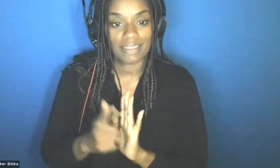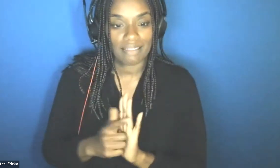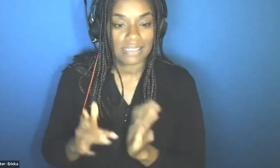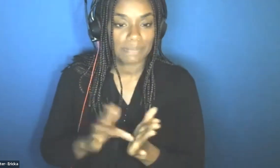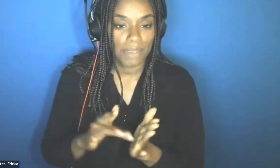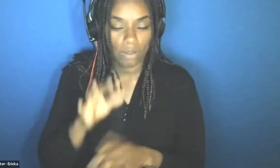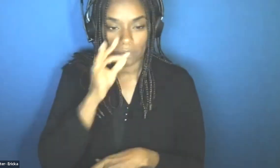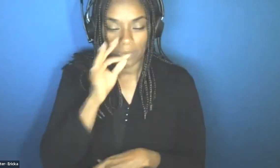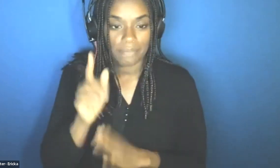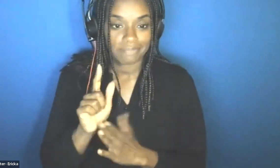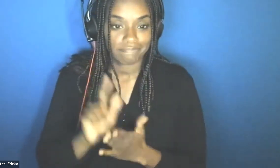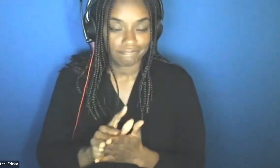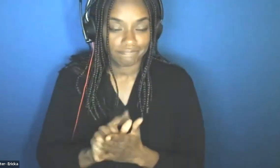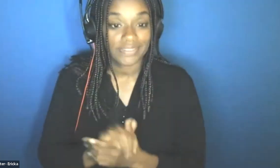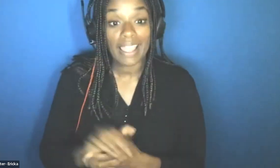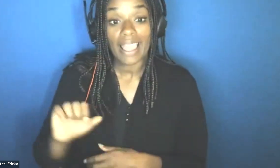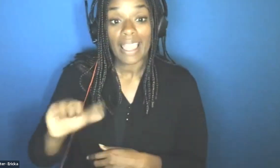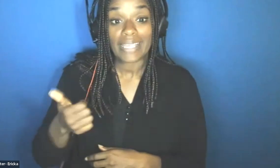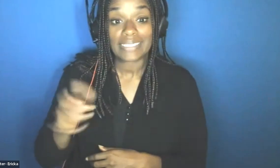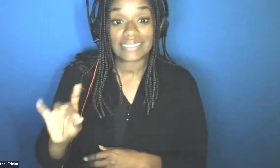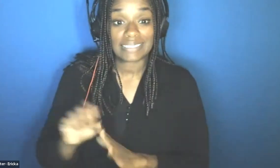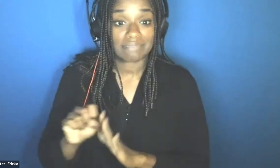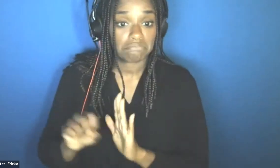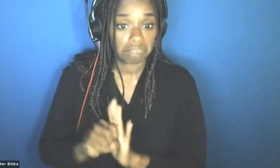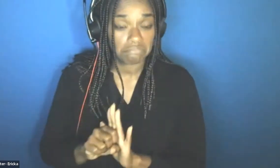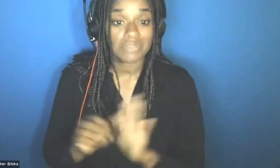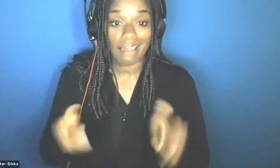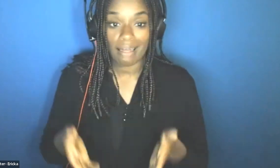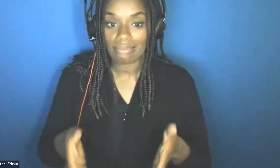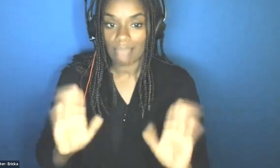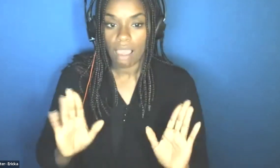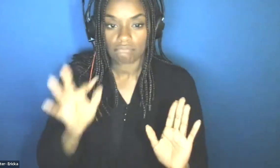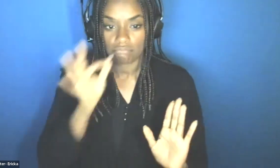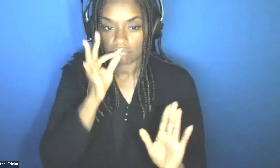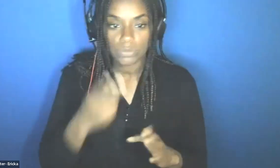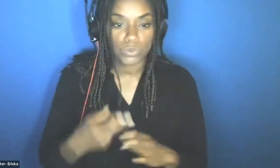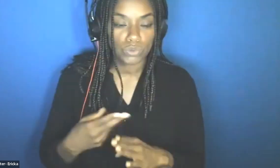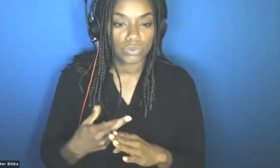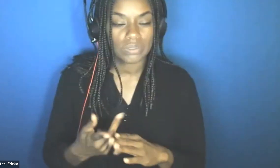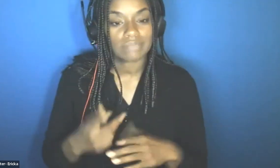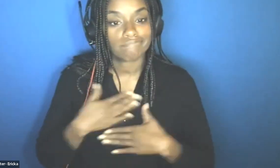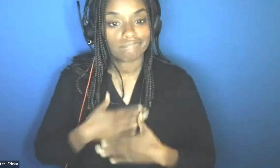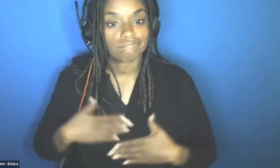And so this gets even more confusing because cannabis presents a real dilemma for employers.